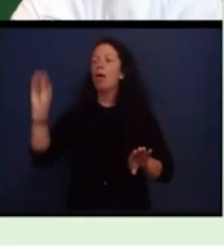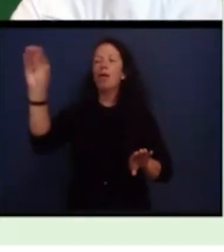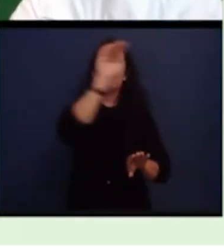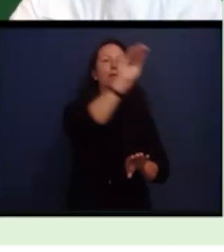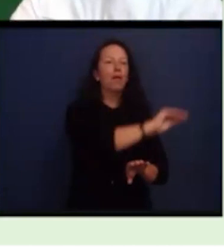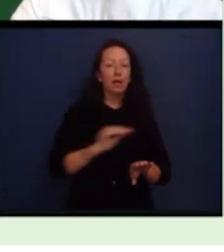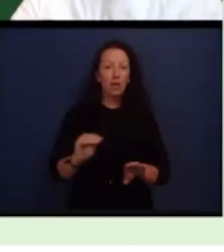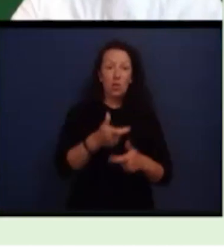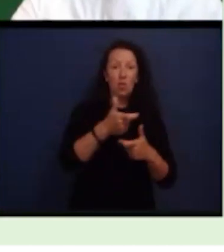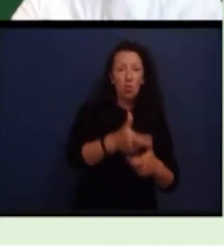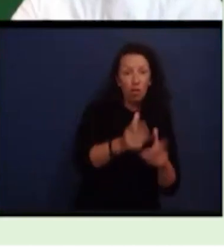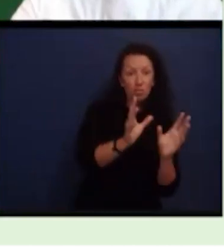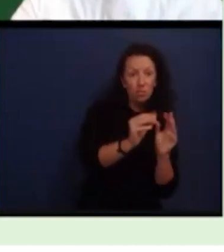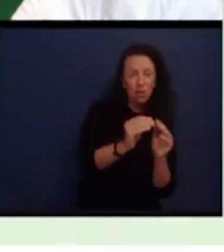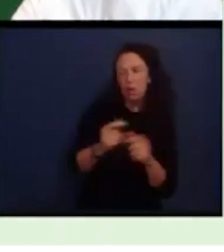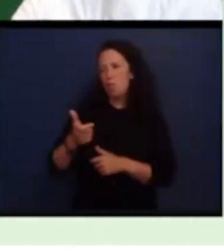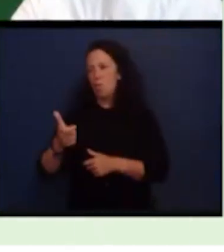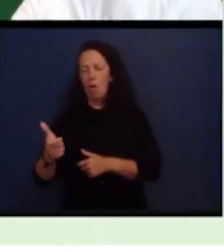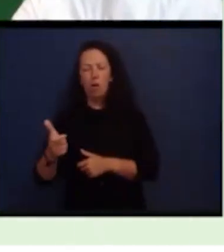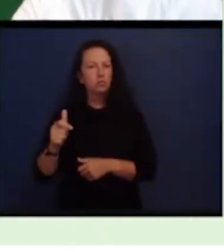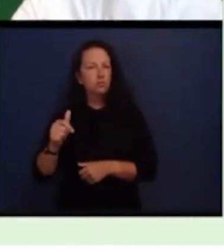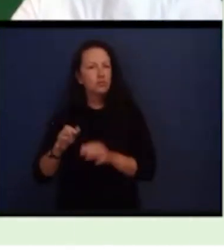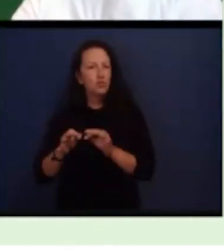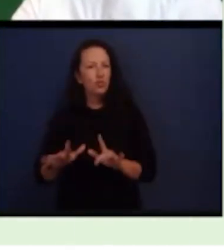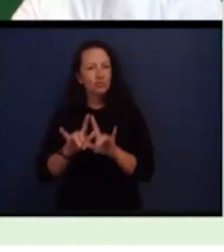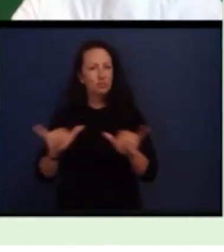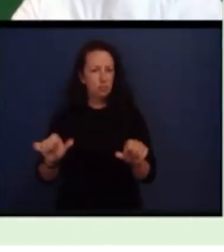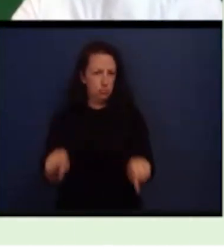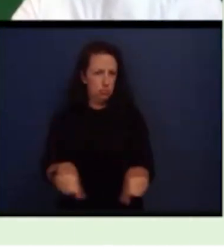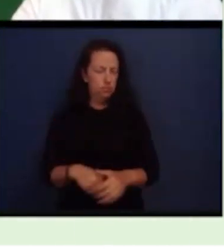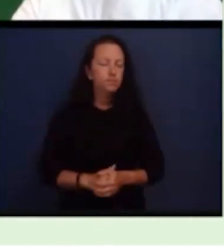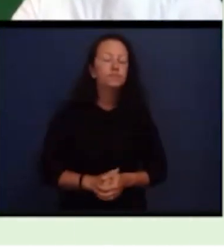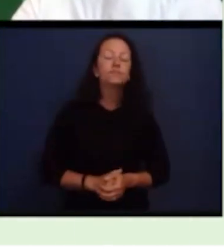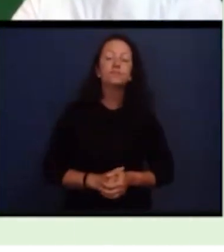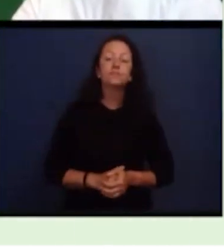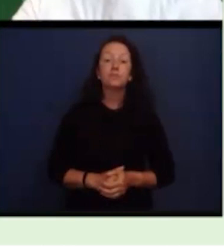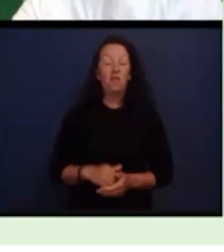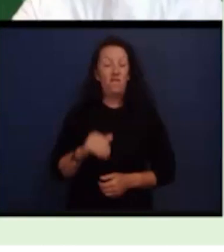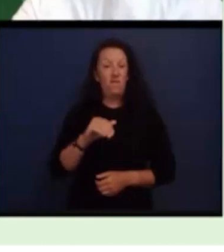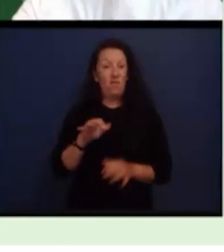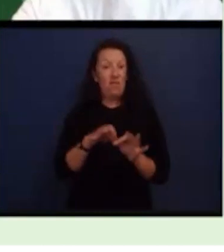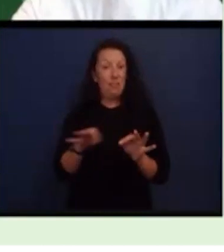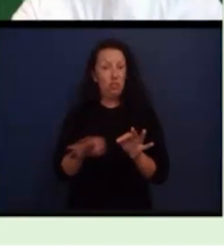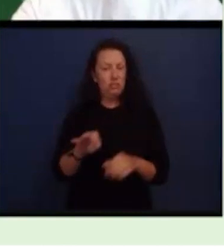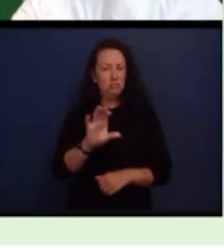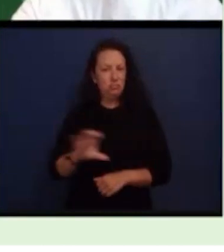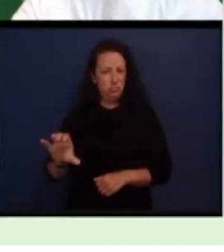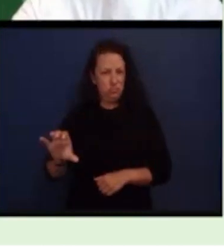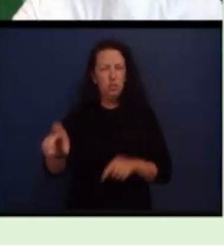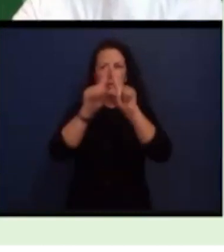To turn on captions. Again, navigate to the bottom of the Zoom Webinar screen and locate the closed captioning symbol.